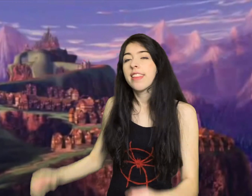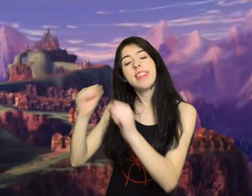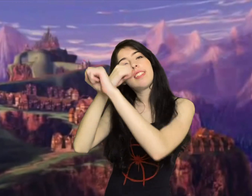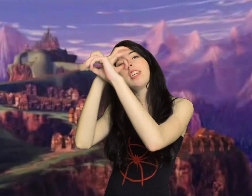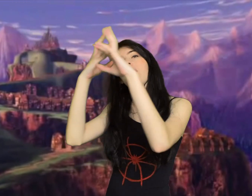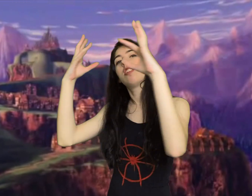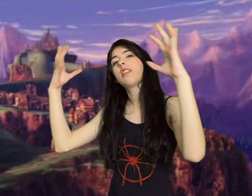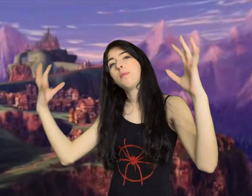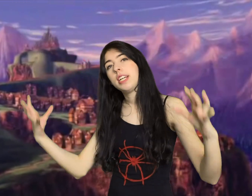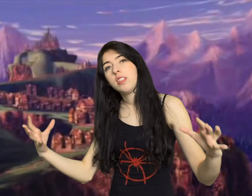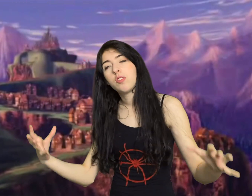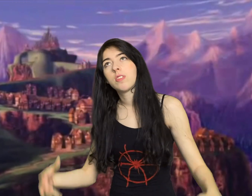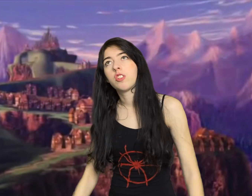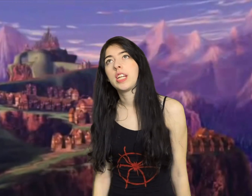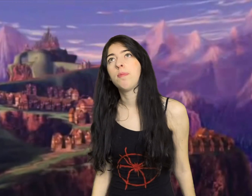this could also be used for dream